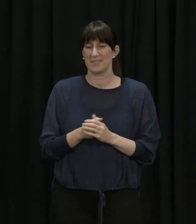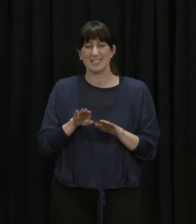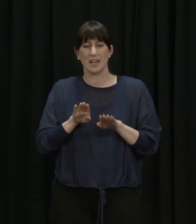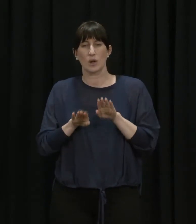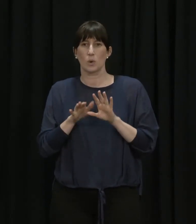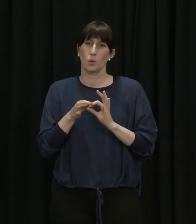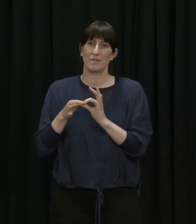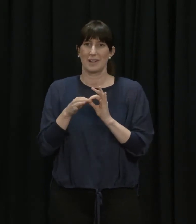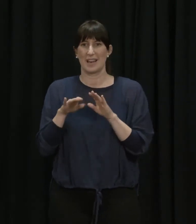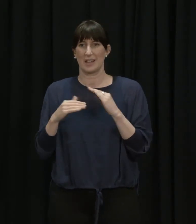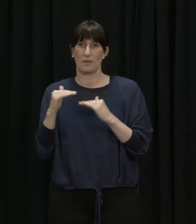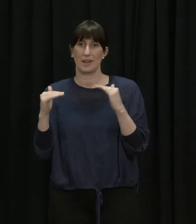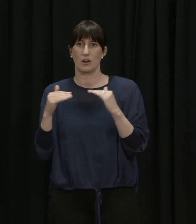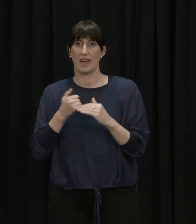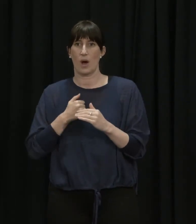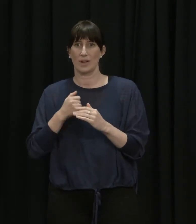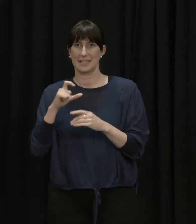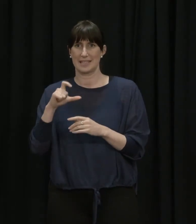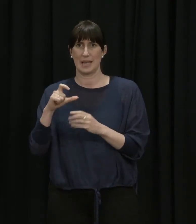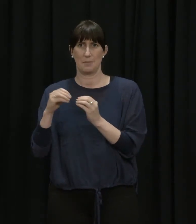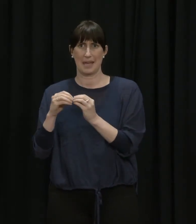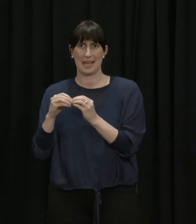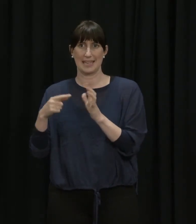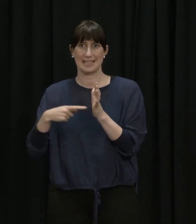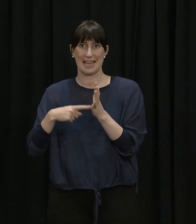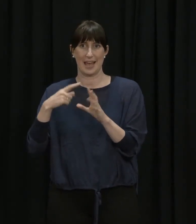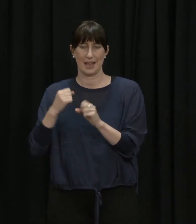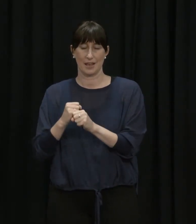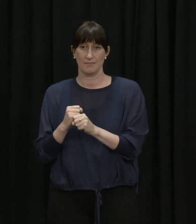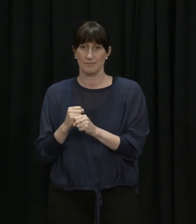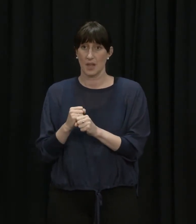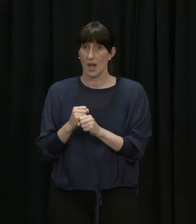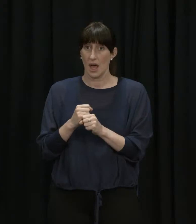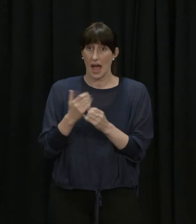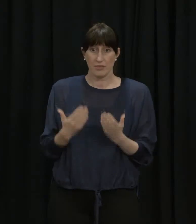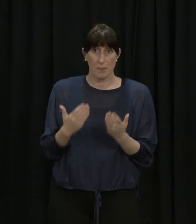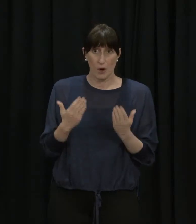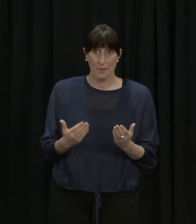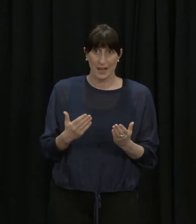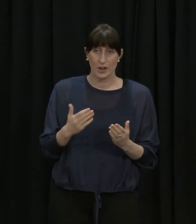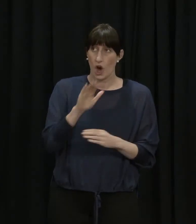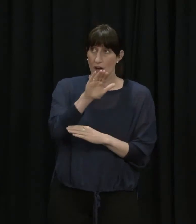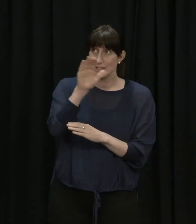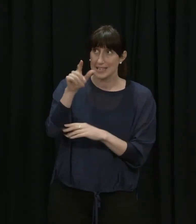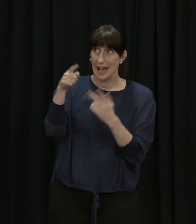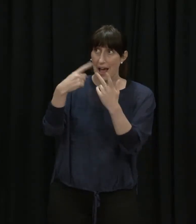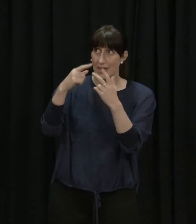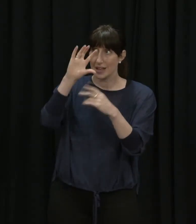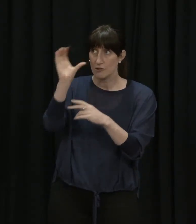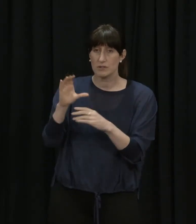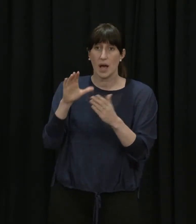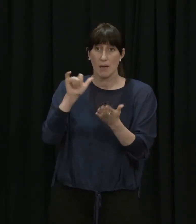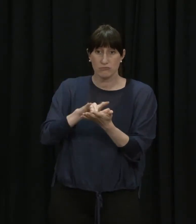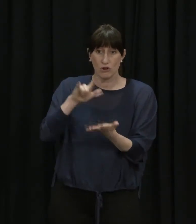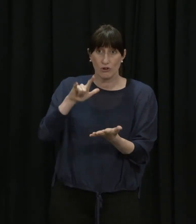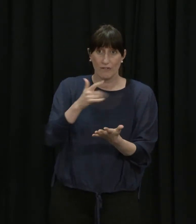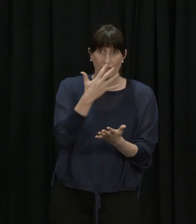use the emergency use in five to 11 girls and the US centres for disease control is expected to make a recommendation. It hasn't yet on actual use. That's the equivalent of our CB tag.